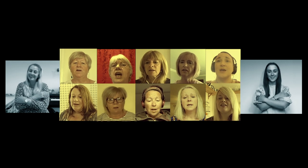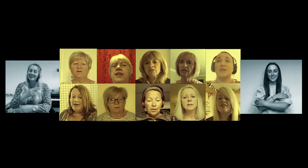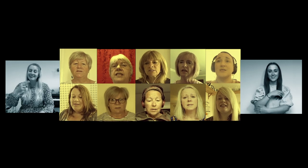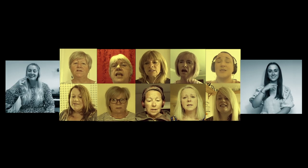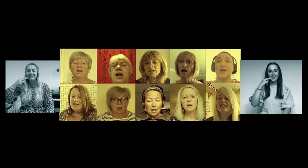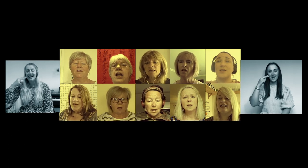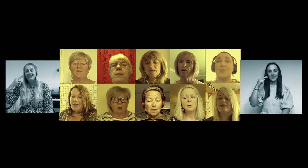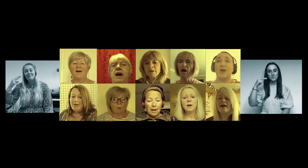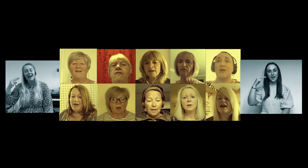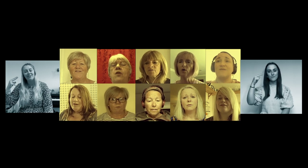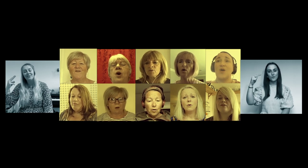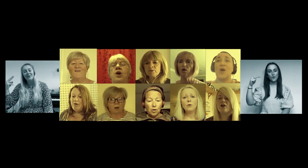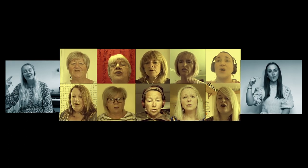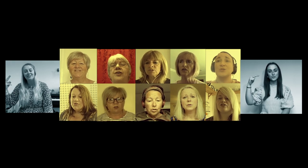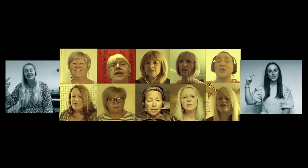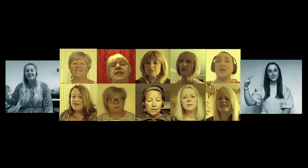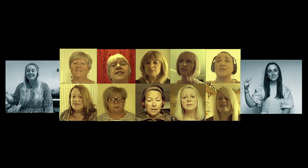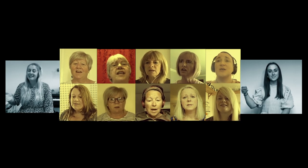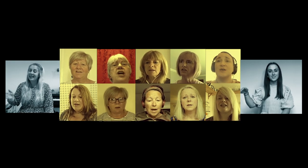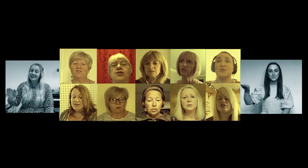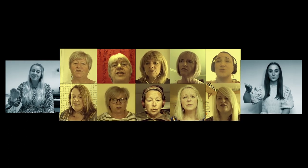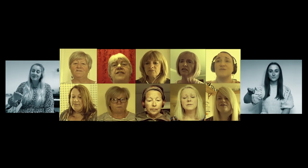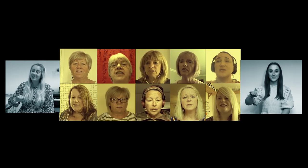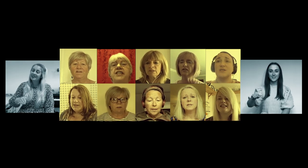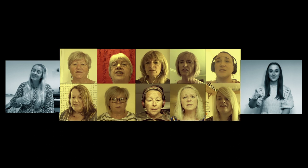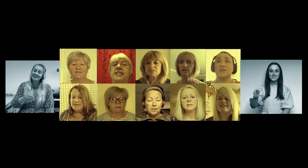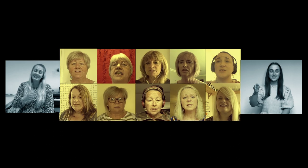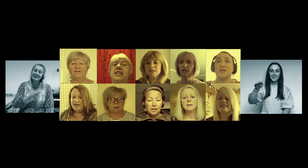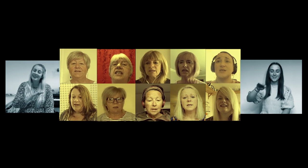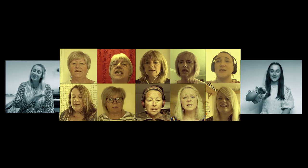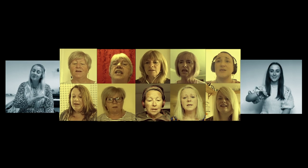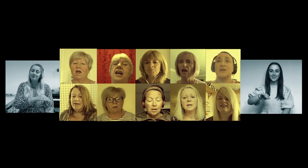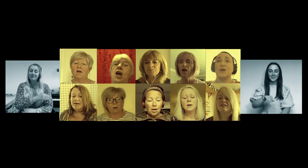This lullaby fortress, adrift in the sea